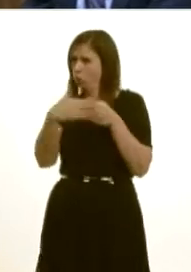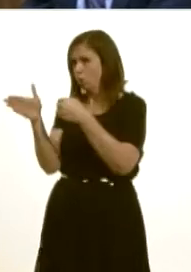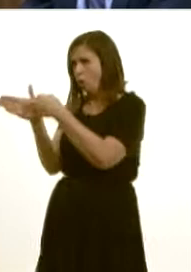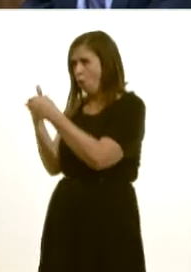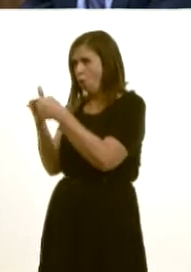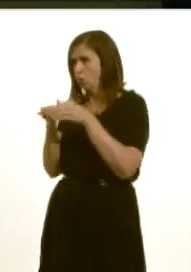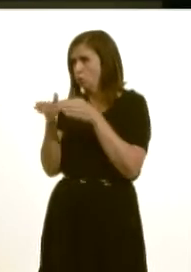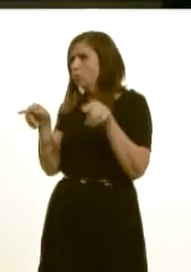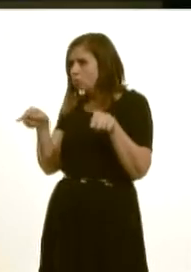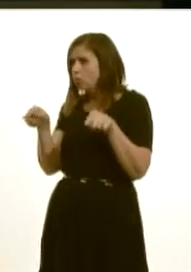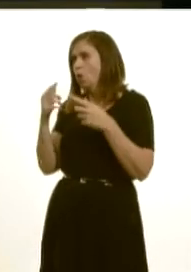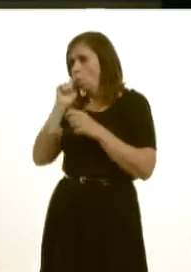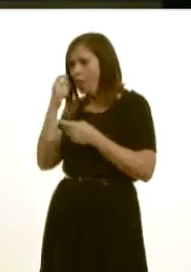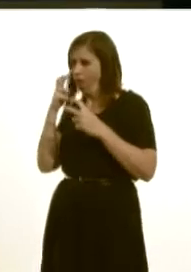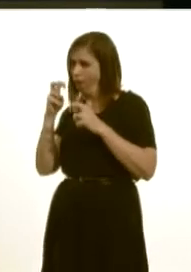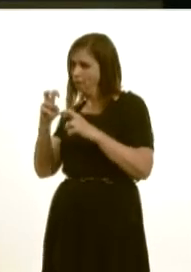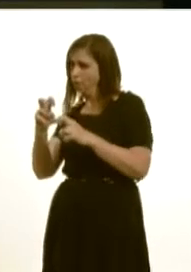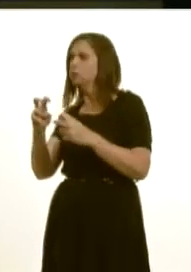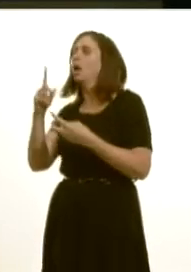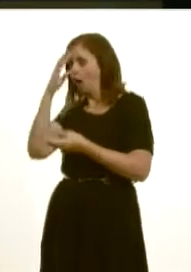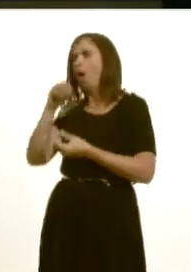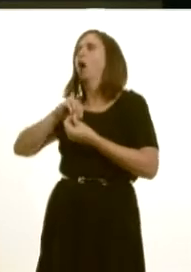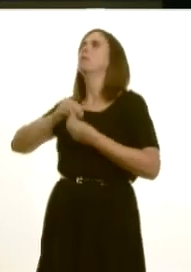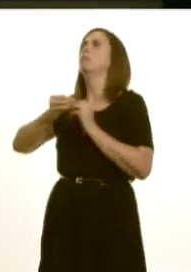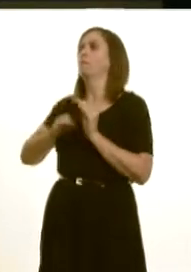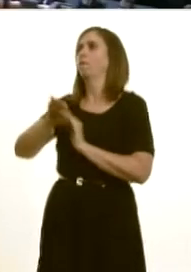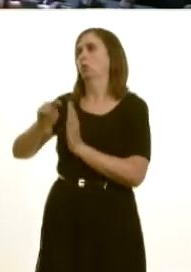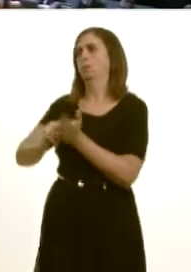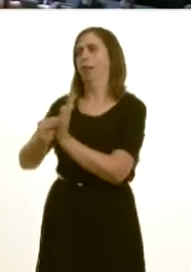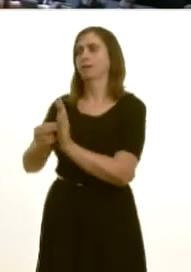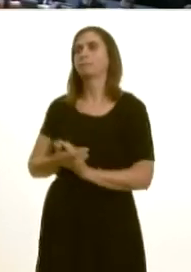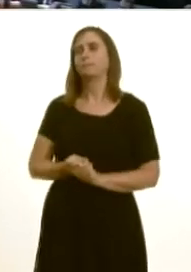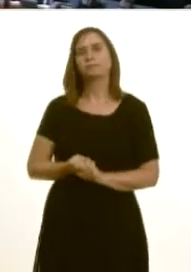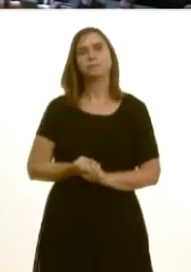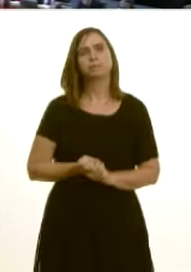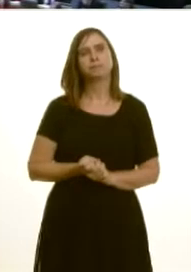future decision. Andrew R.T. Davies: First Minister, I asked